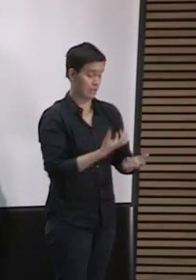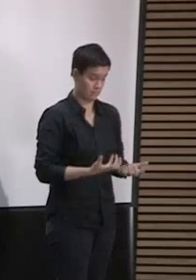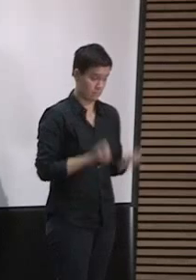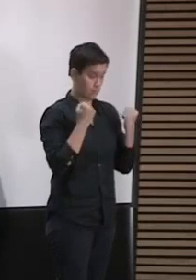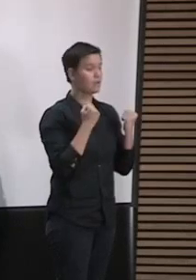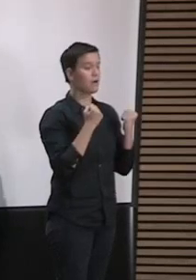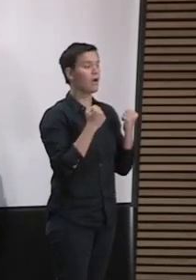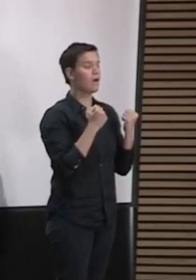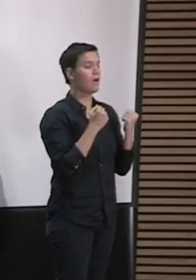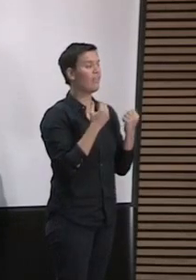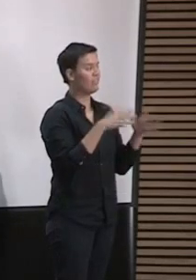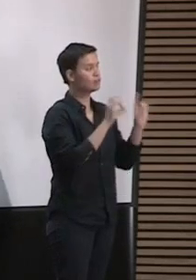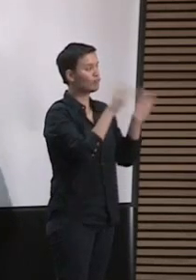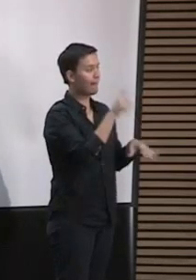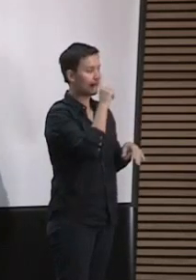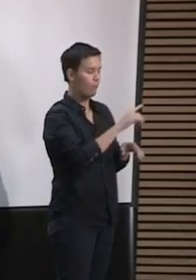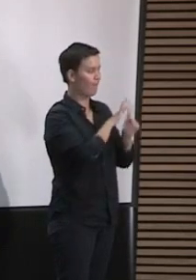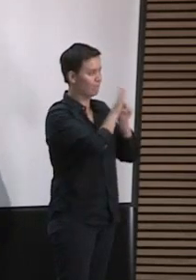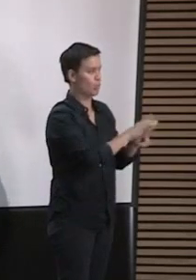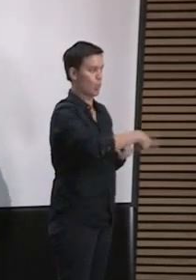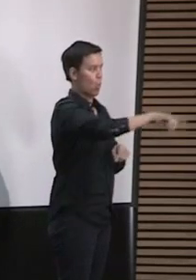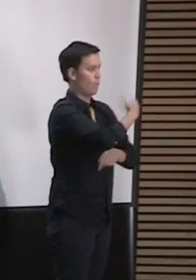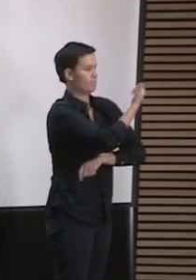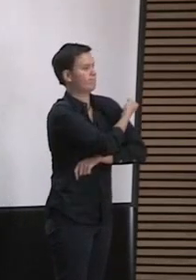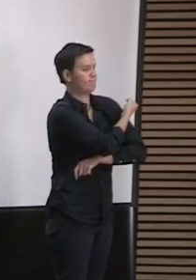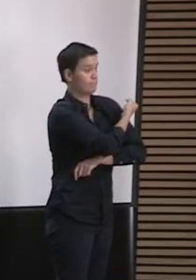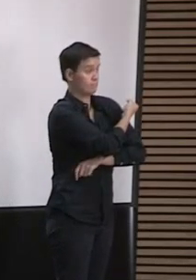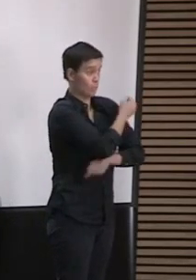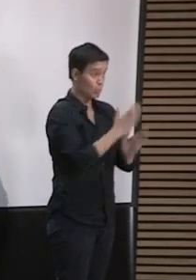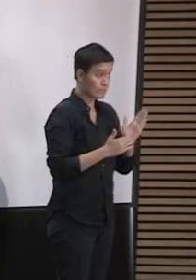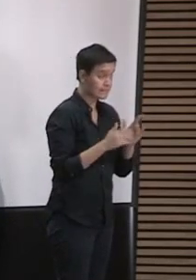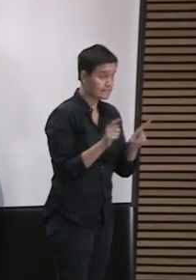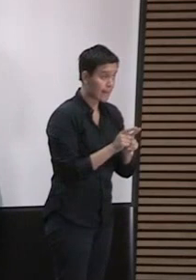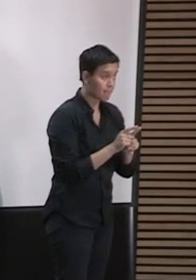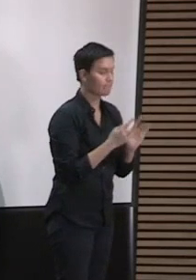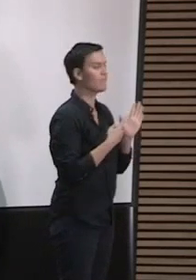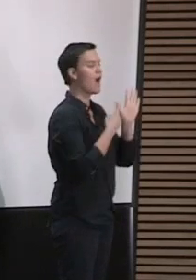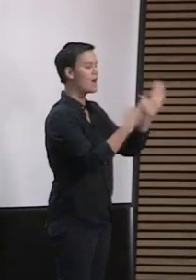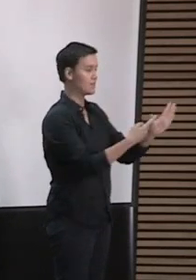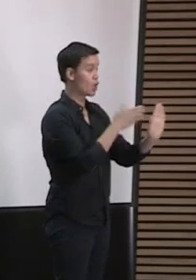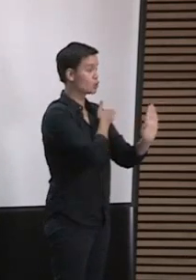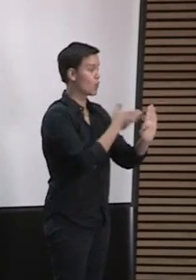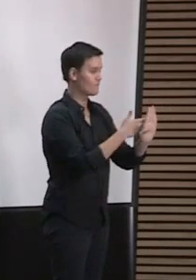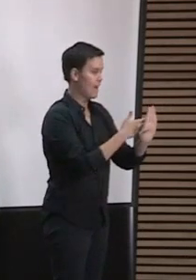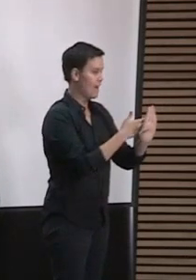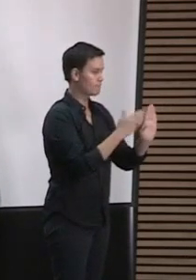would look at making it mandatory. Is that something that we would consider here in New Zealand? And is it possible?